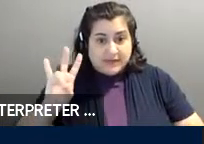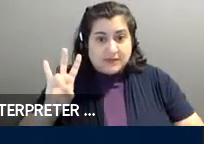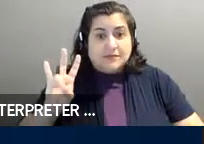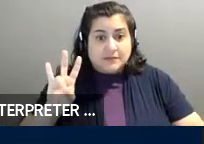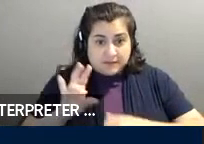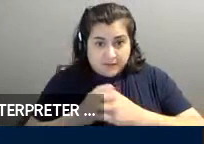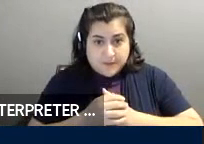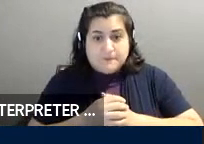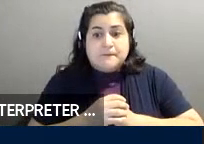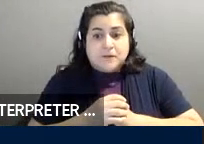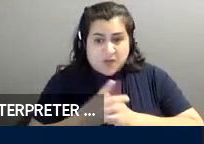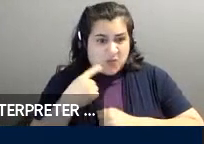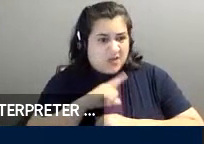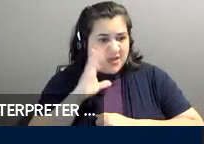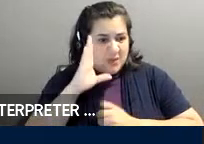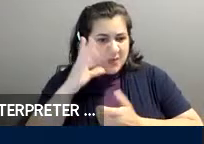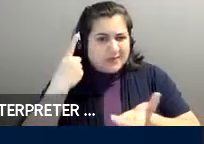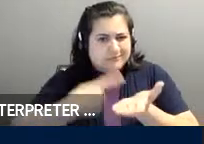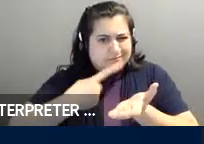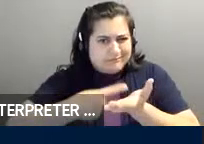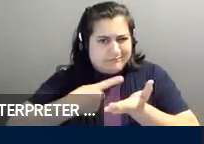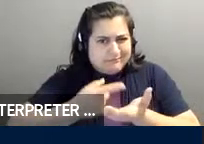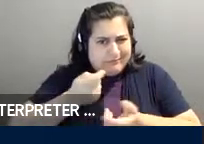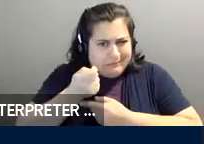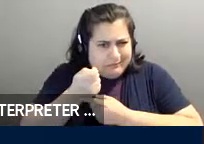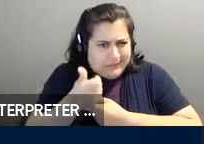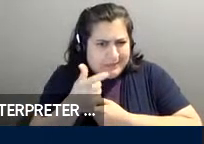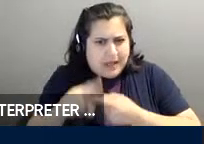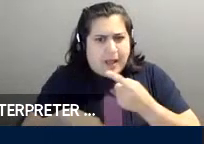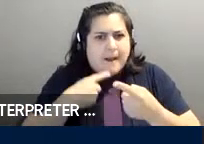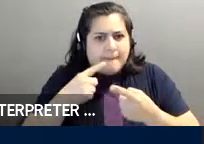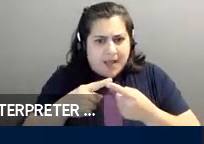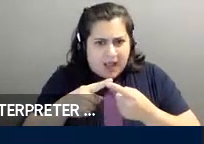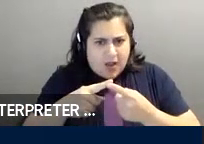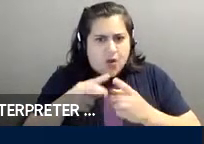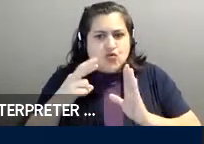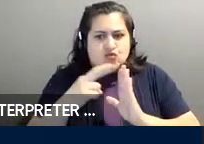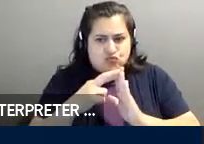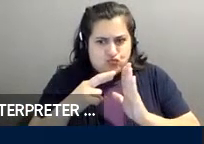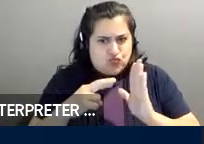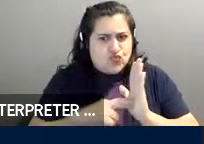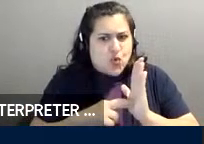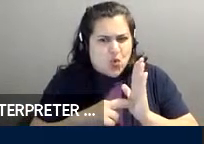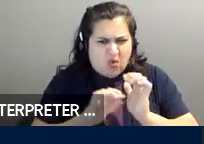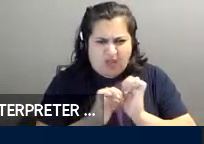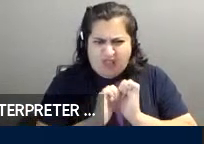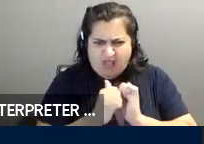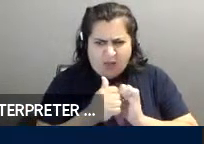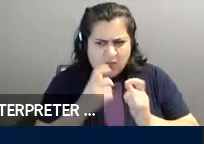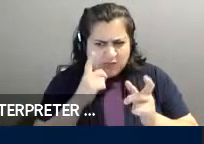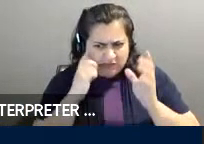bit about the rulemaking on medical diagnostic equipment standards.